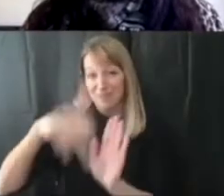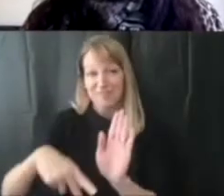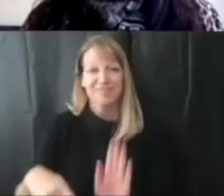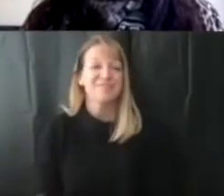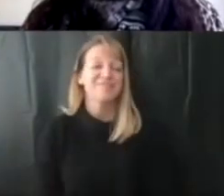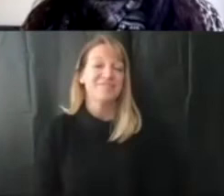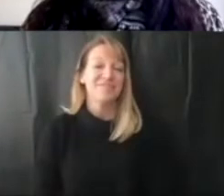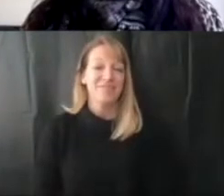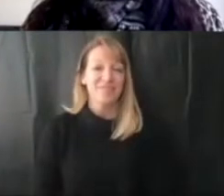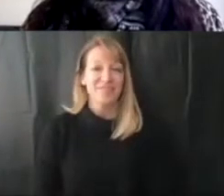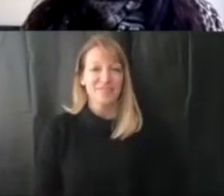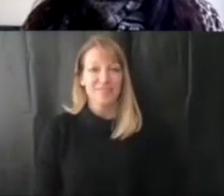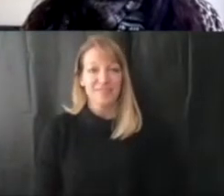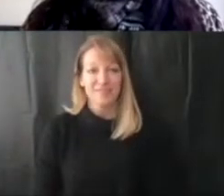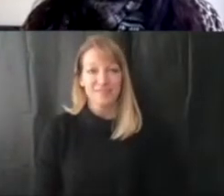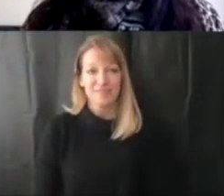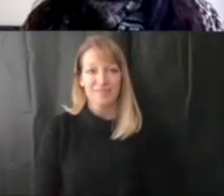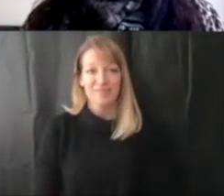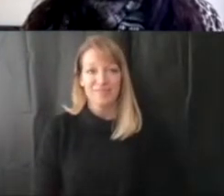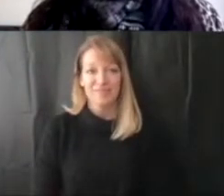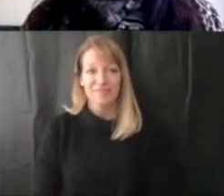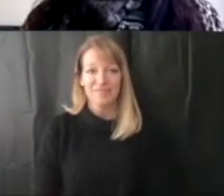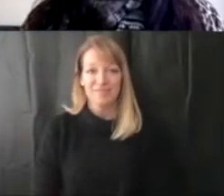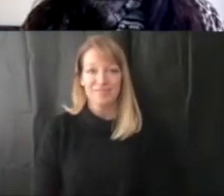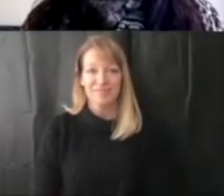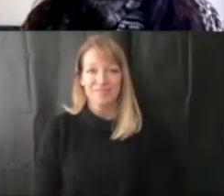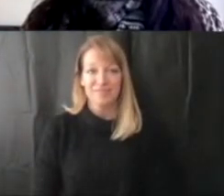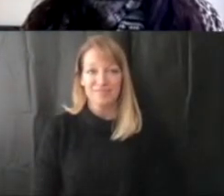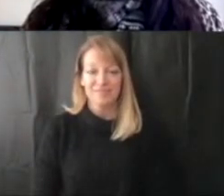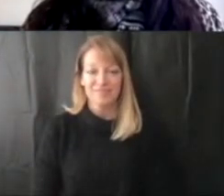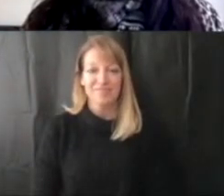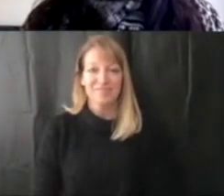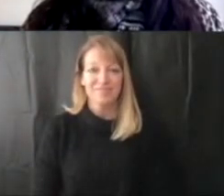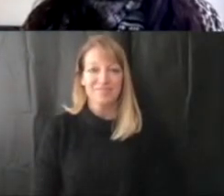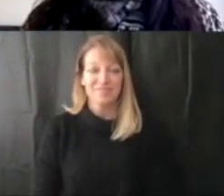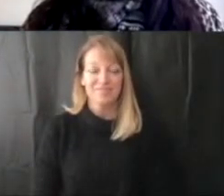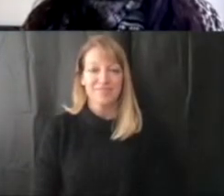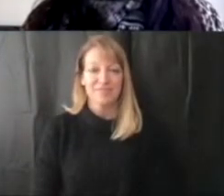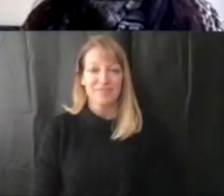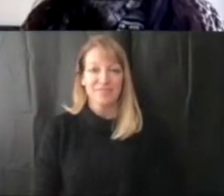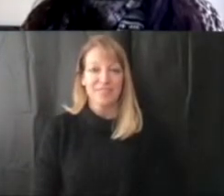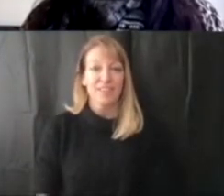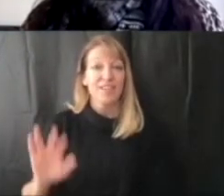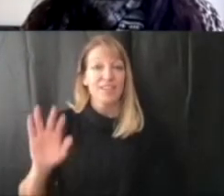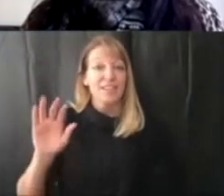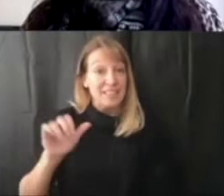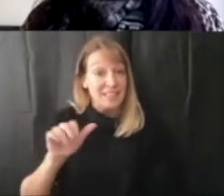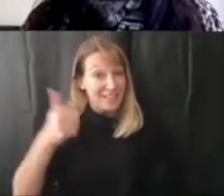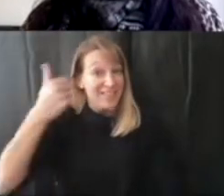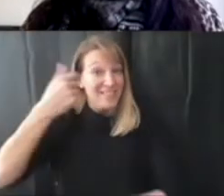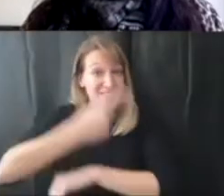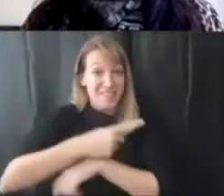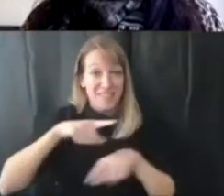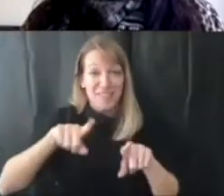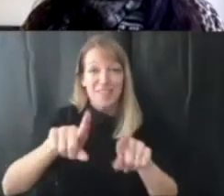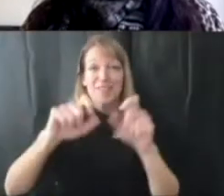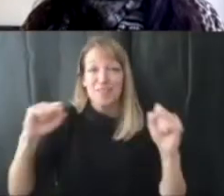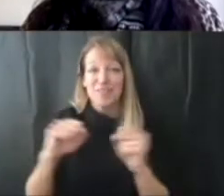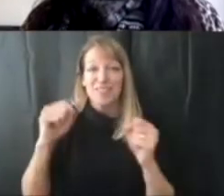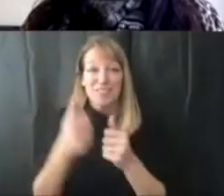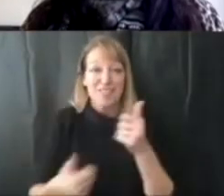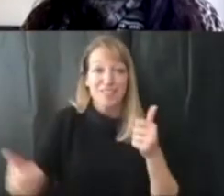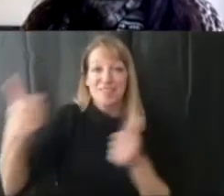and an invoice for a tree on the tenth day of winter senior leadership gave to me